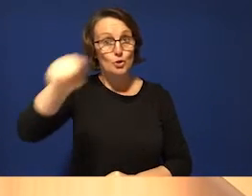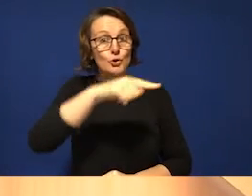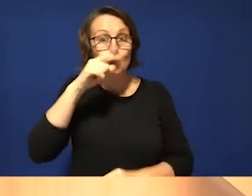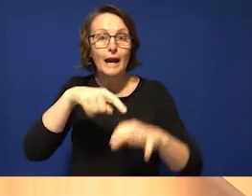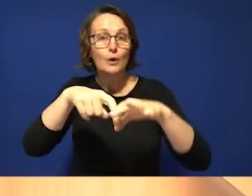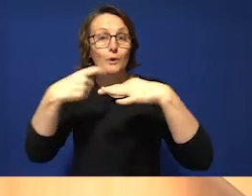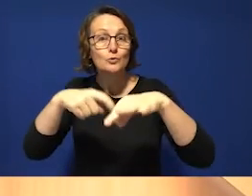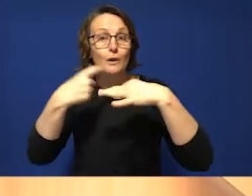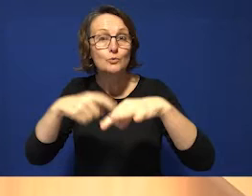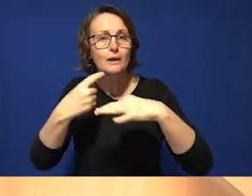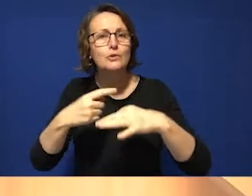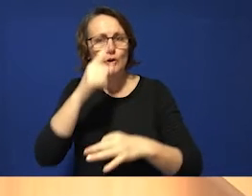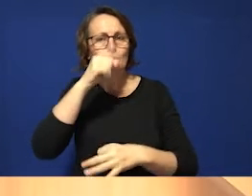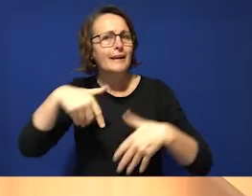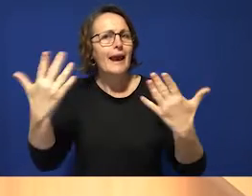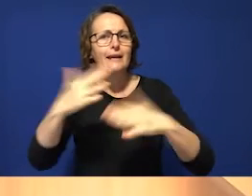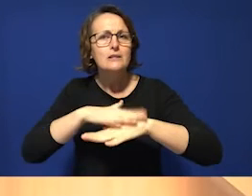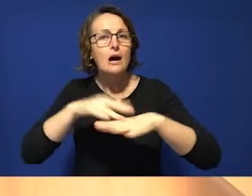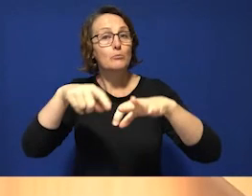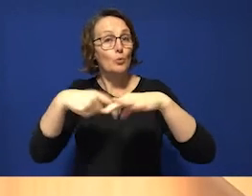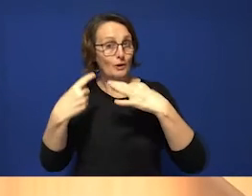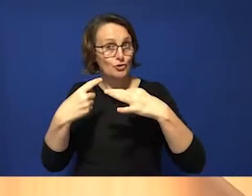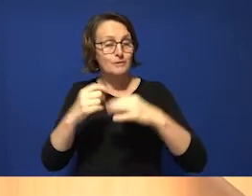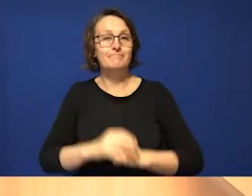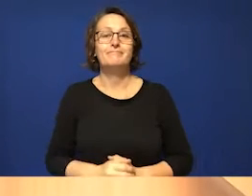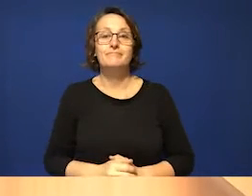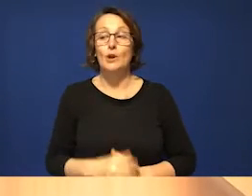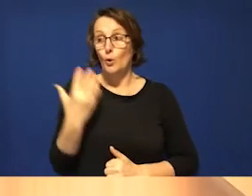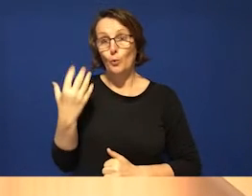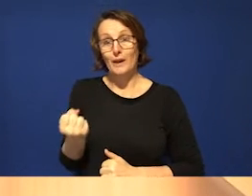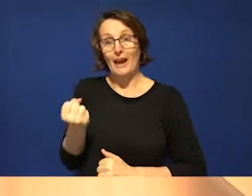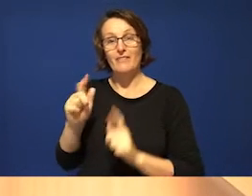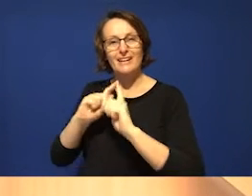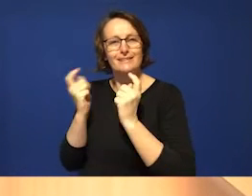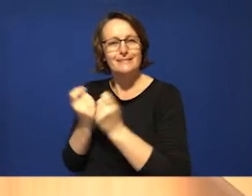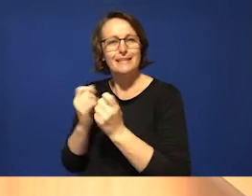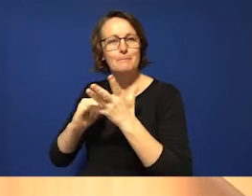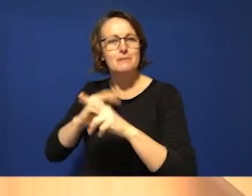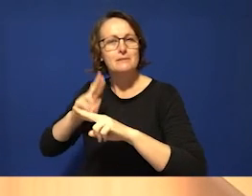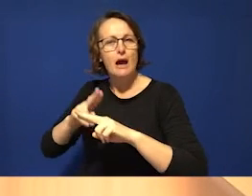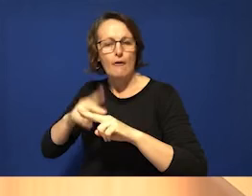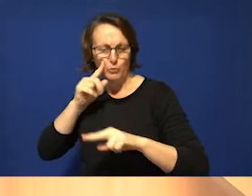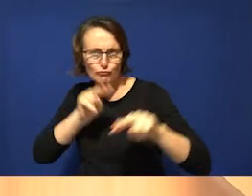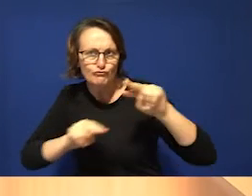Feel free to send those questions through at any time. We'd have a team of moderators who will be pulling these together,